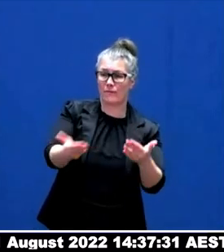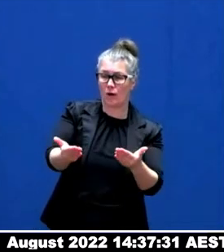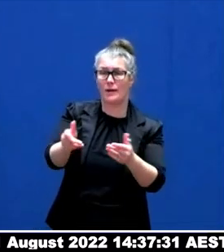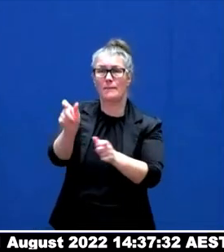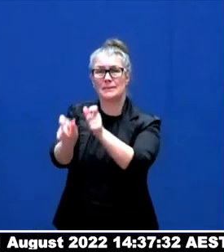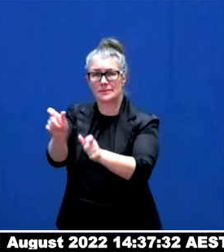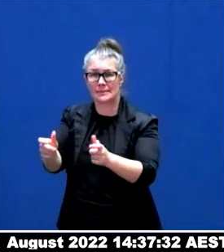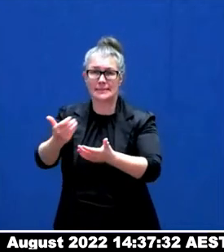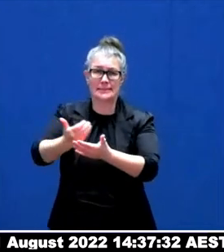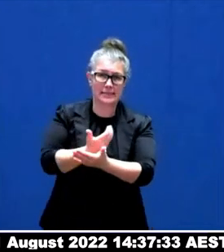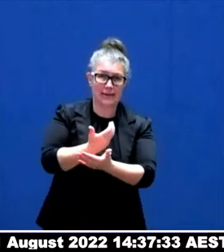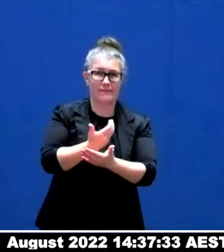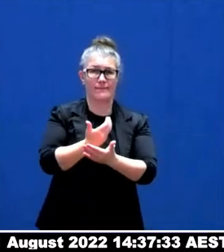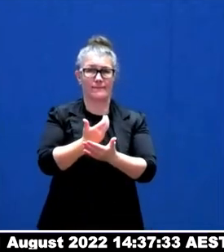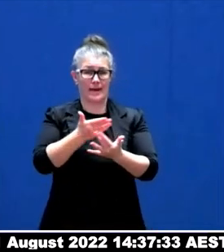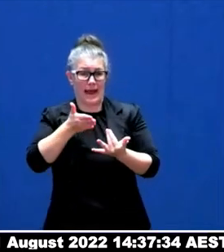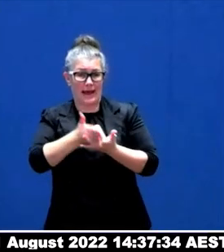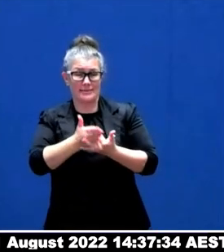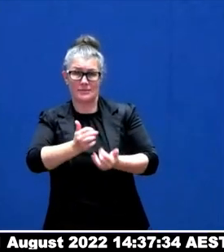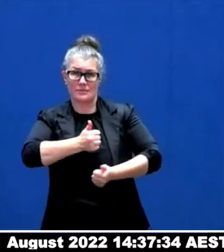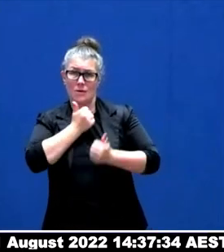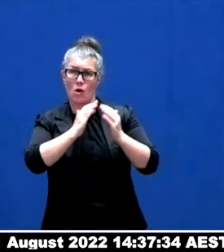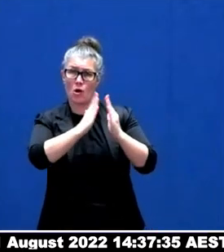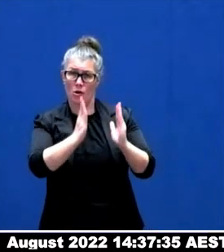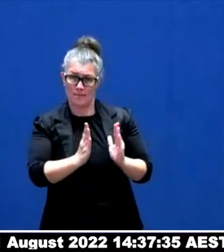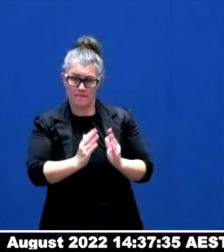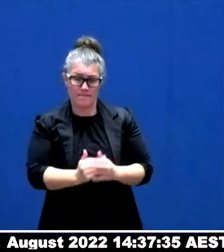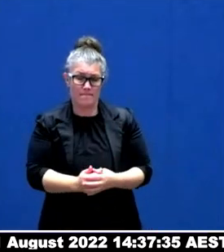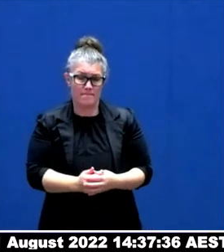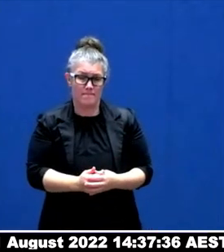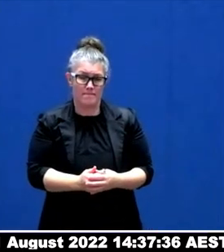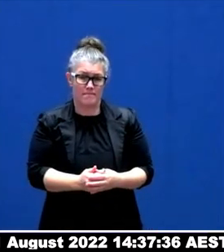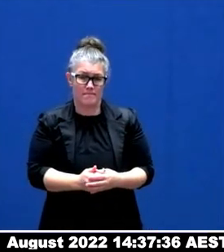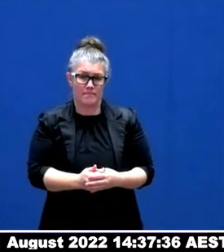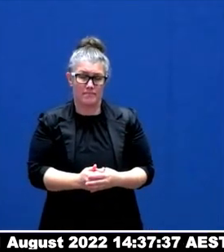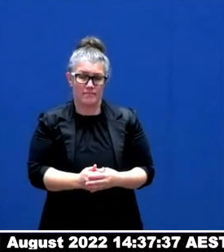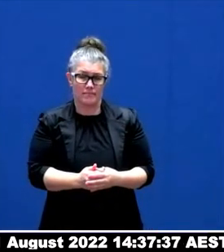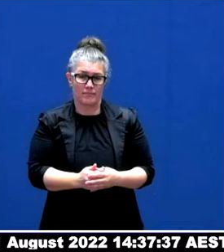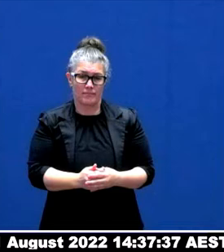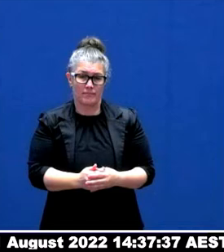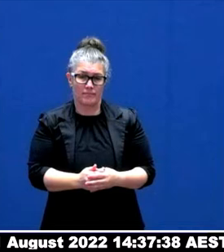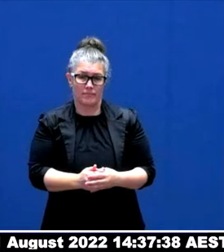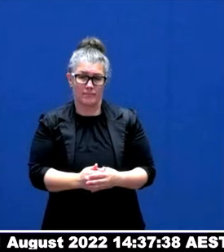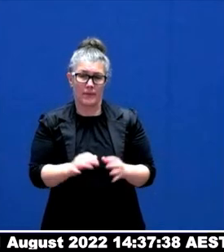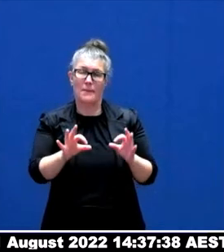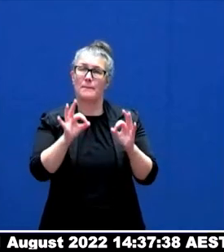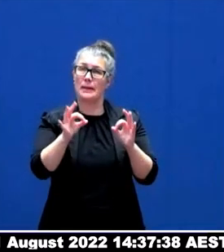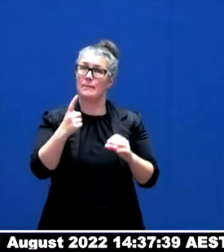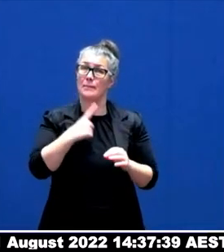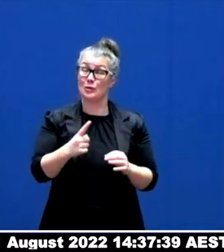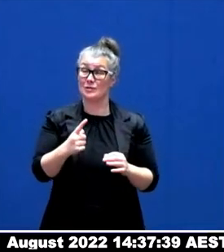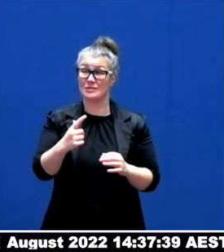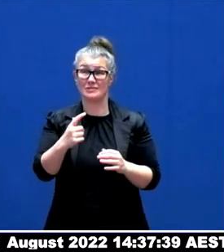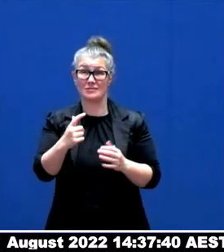to their own home, especially when, you know, the cost of renting such an accessible